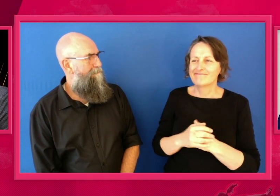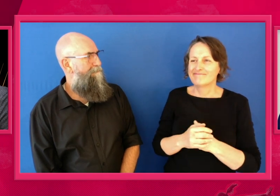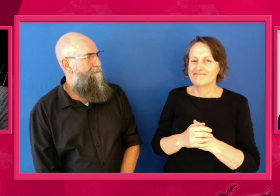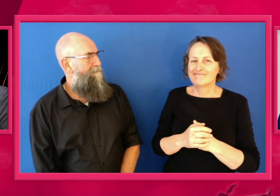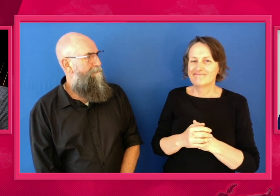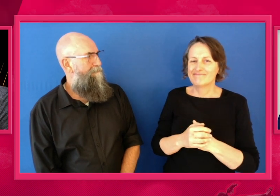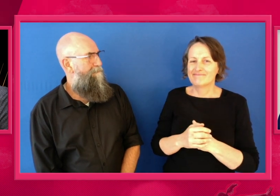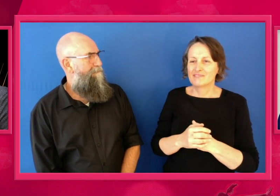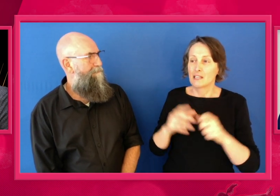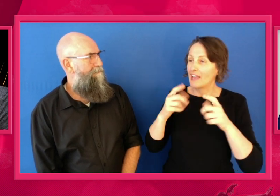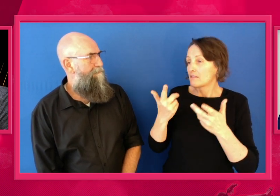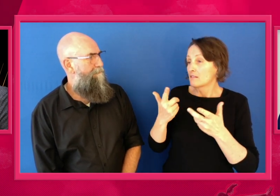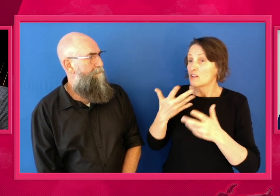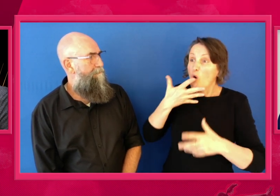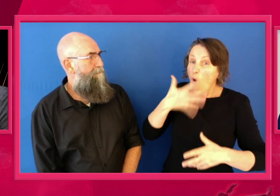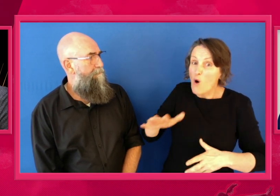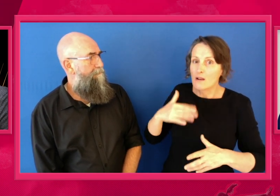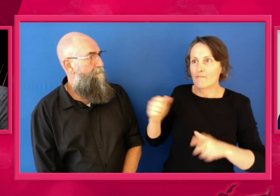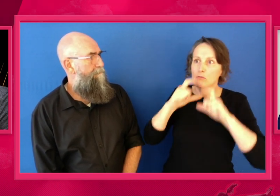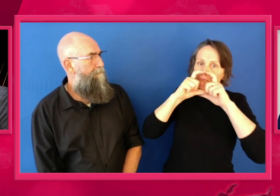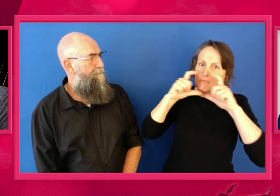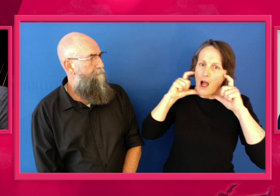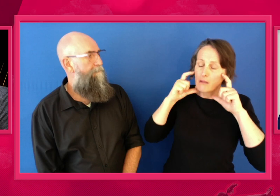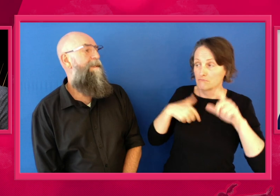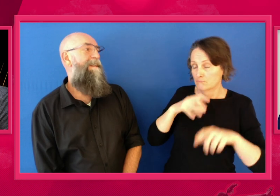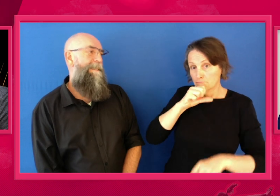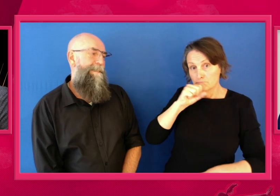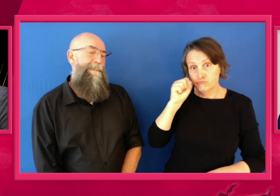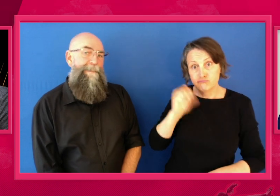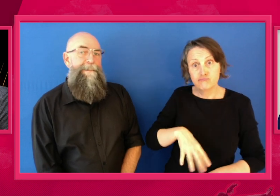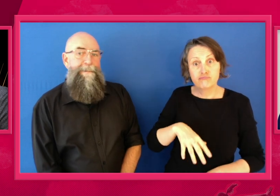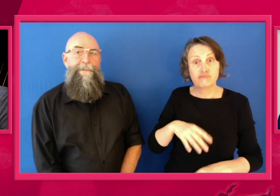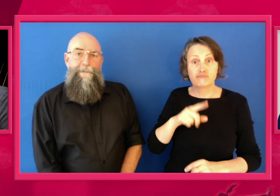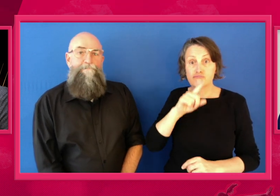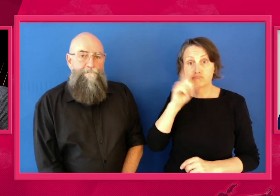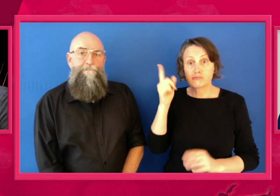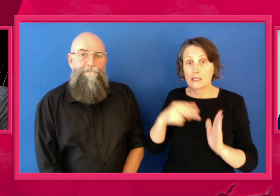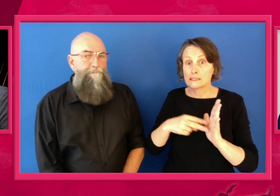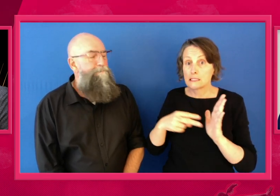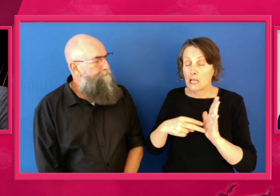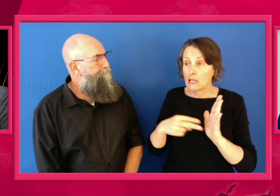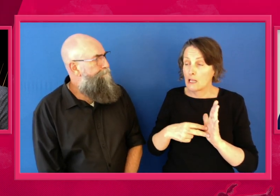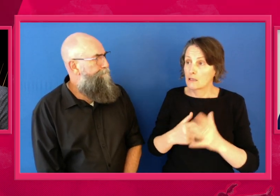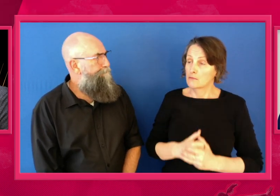mask when it's so hot is what's killing me the most, to be honest. It's you know, I think,